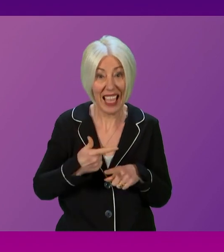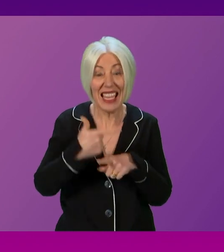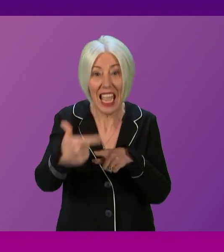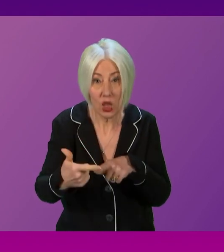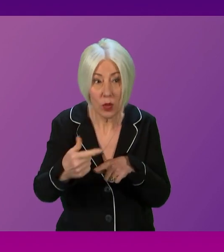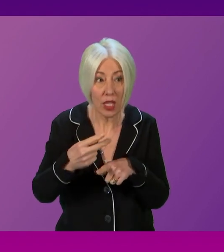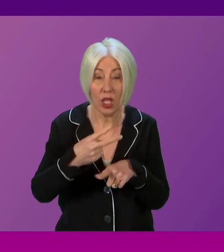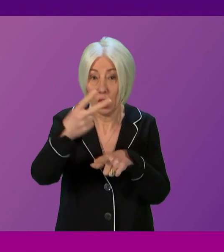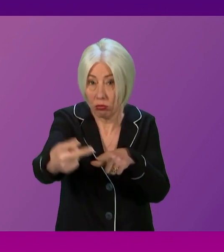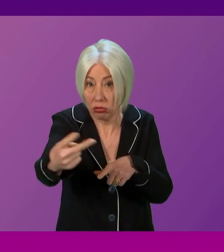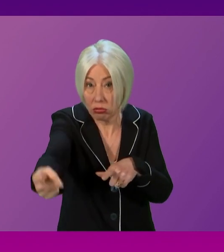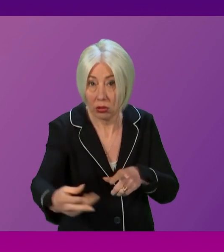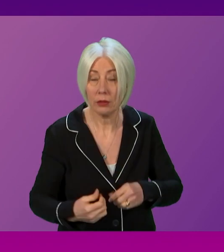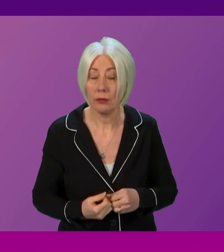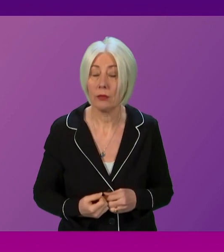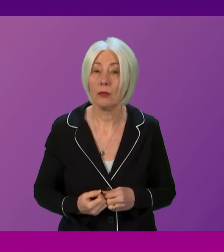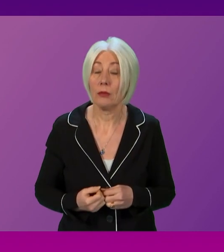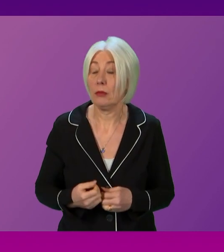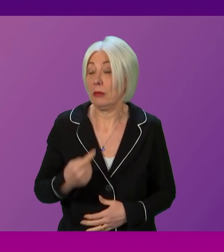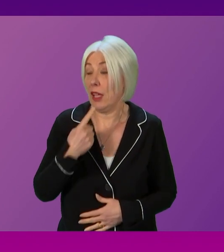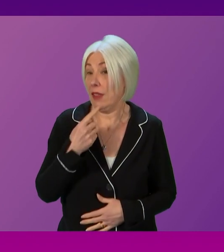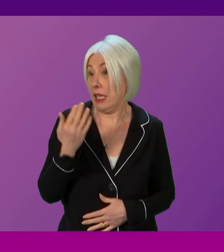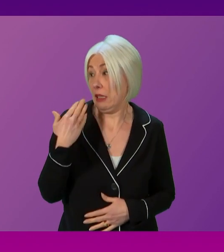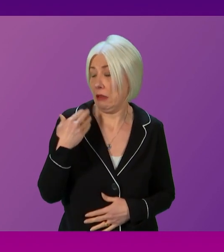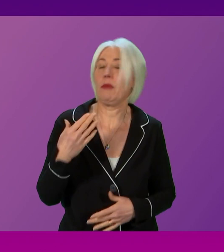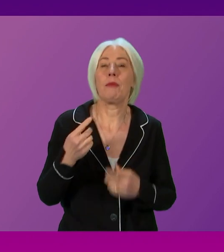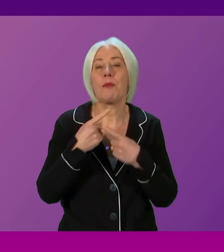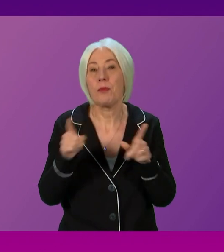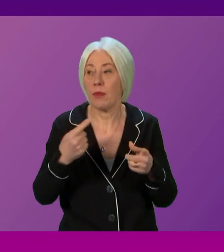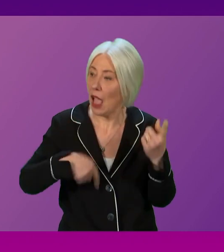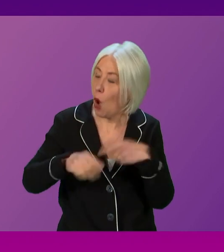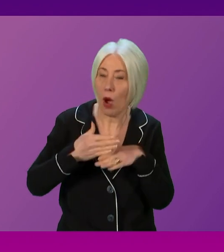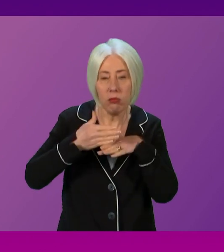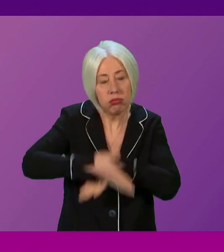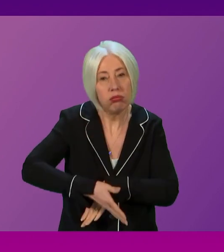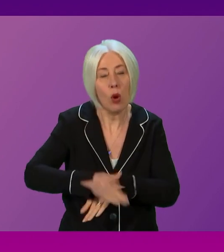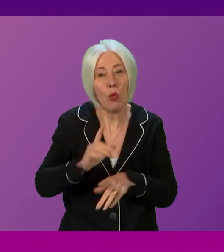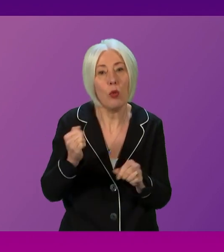I have set out in recent weeks the actions that we are taking—the investment in